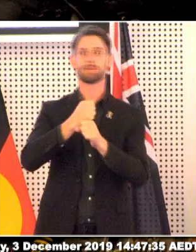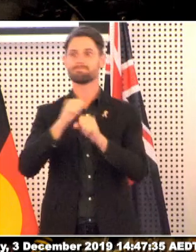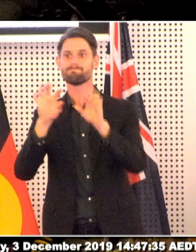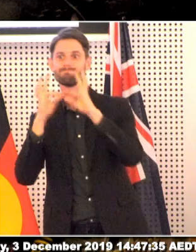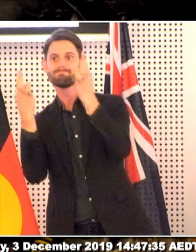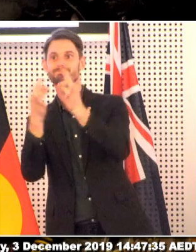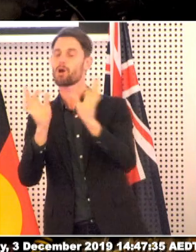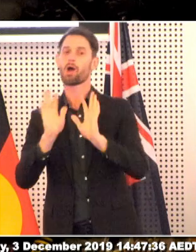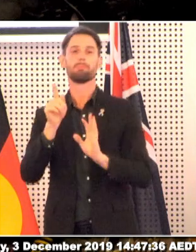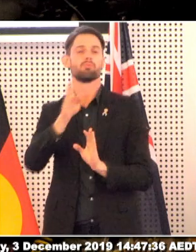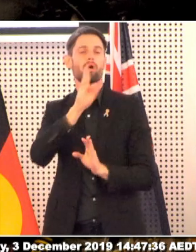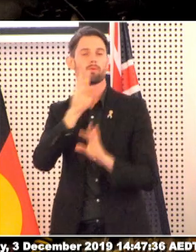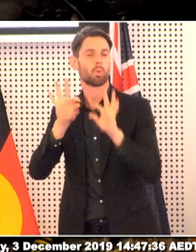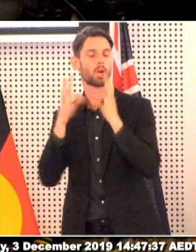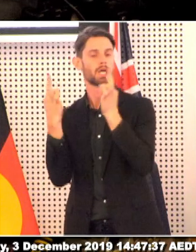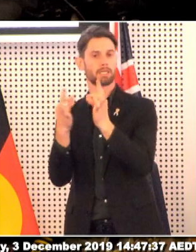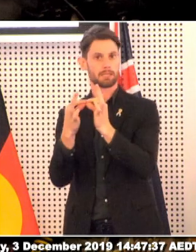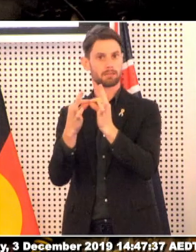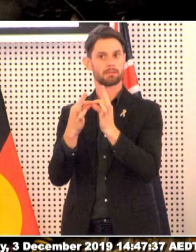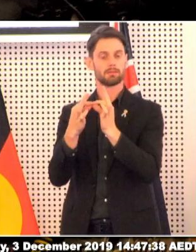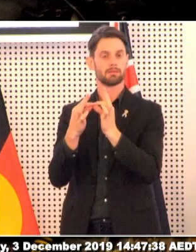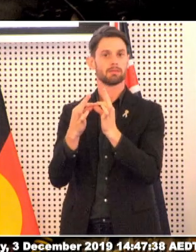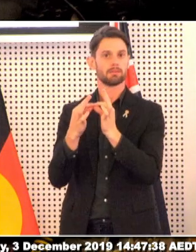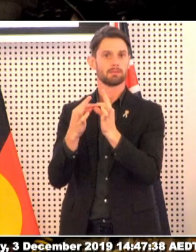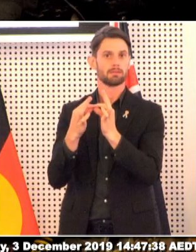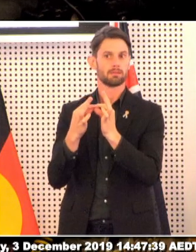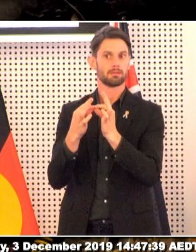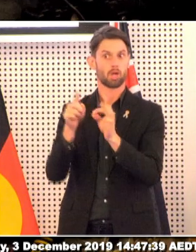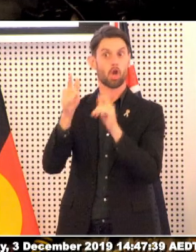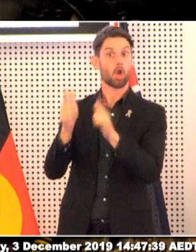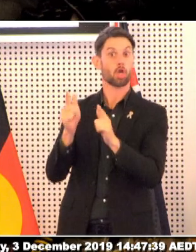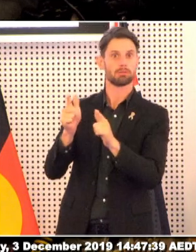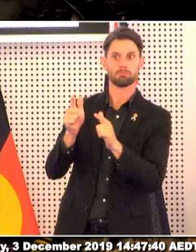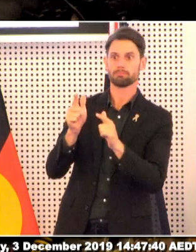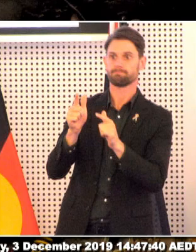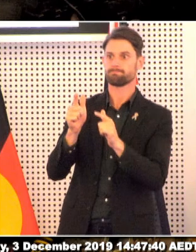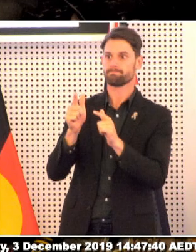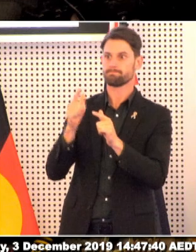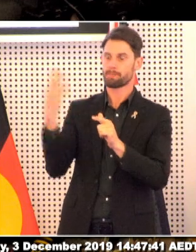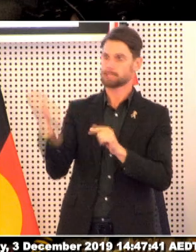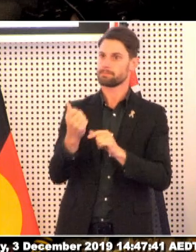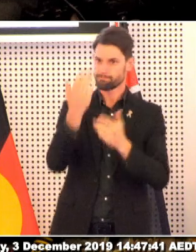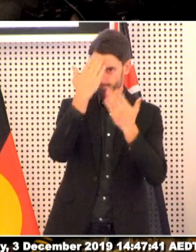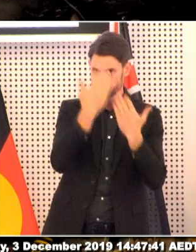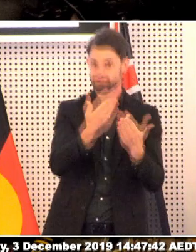work they do is engaged – is engaging with Victorian legislation. Is that something you’re able to comment on?